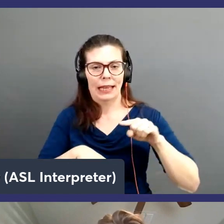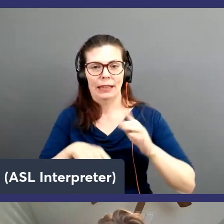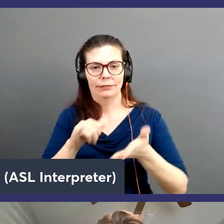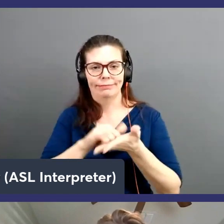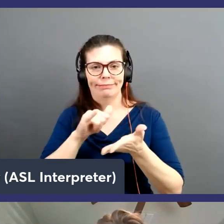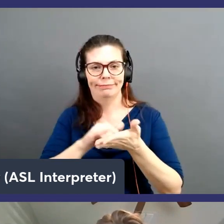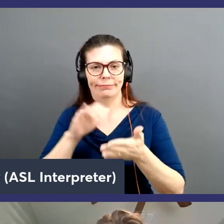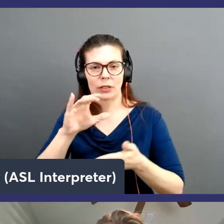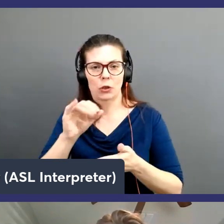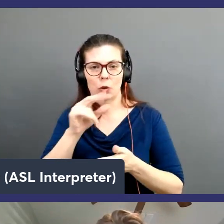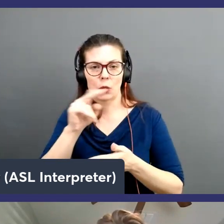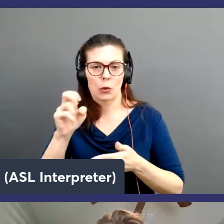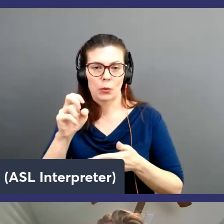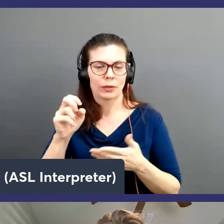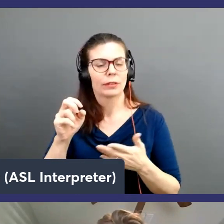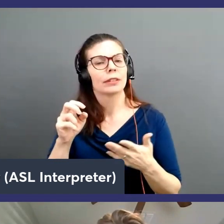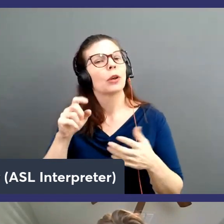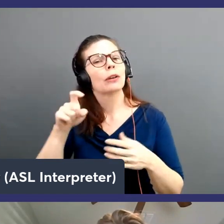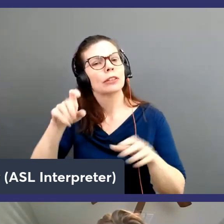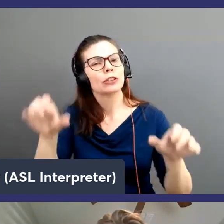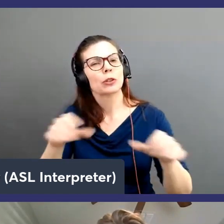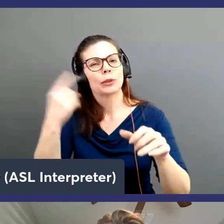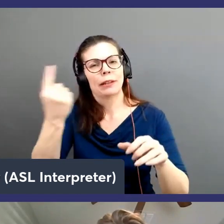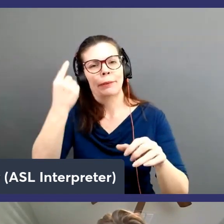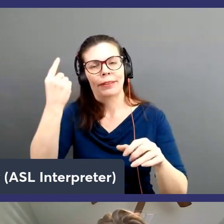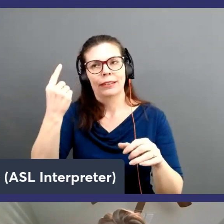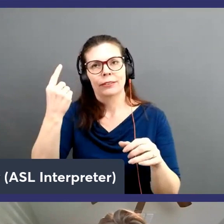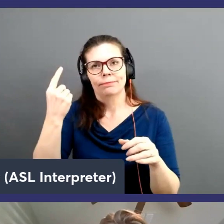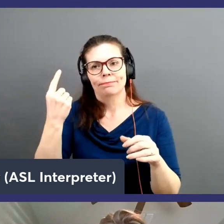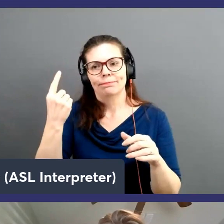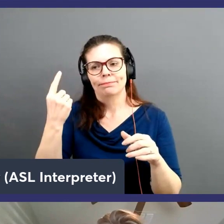So you have to do something that's a little bit more clever,